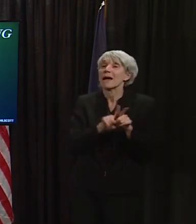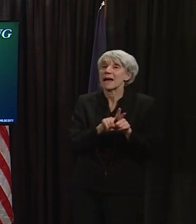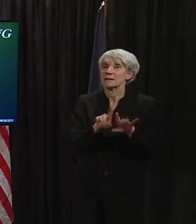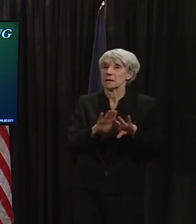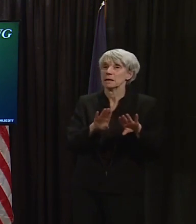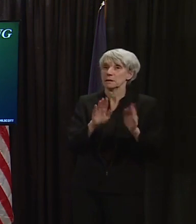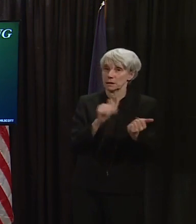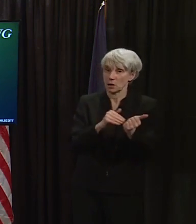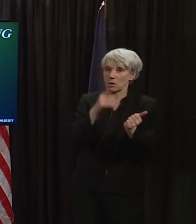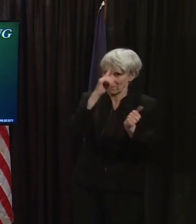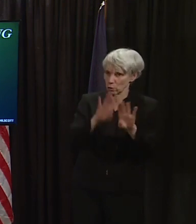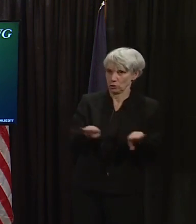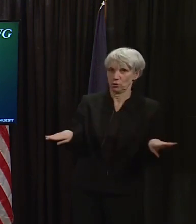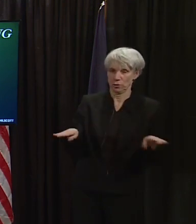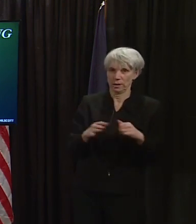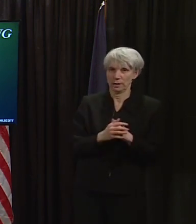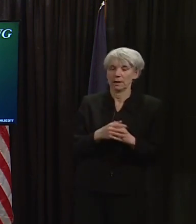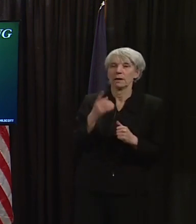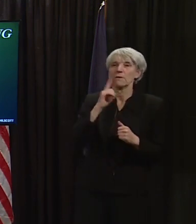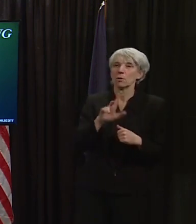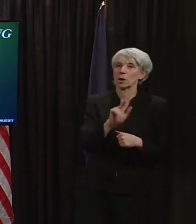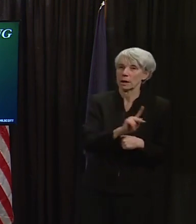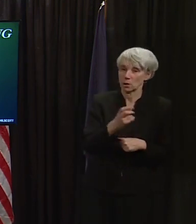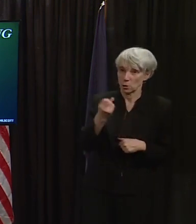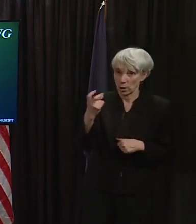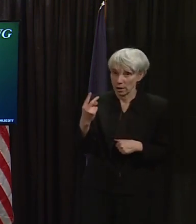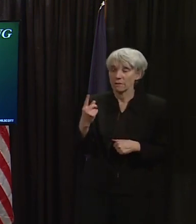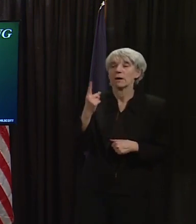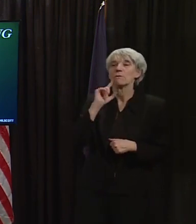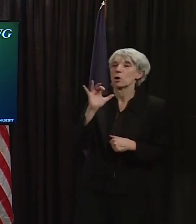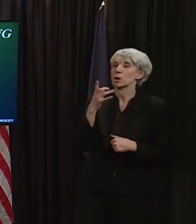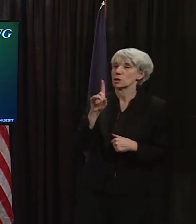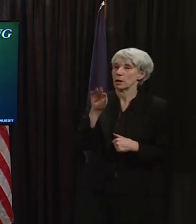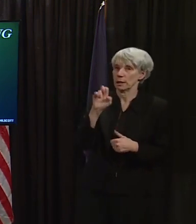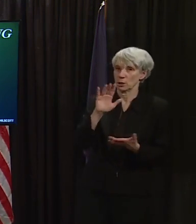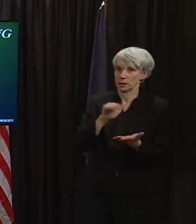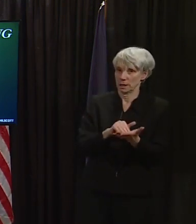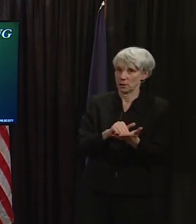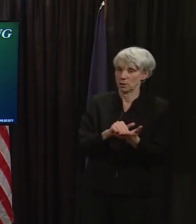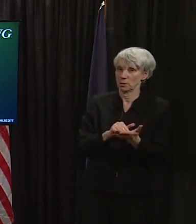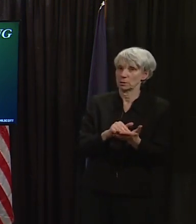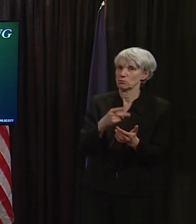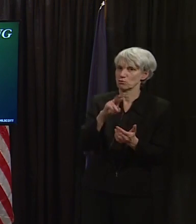12 and childcare settings. These recommendations of note were discussed